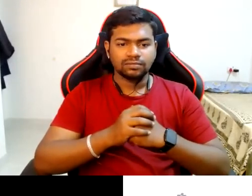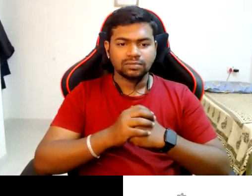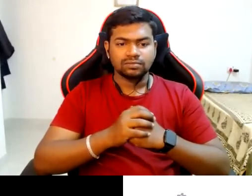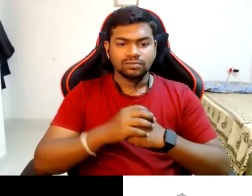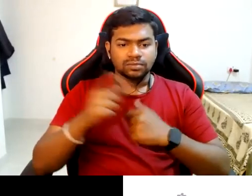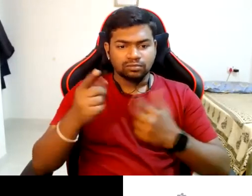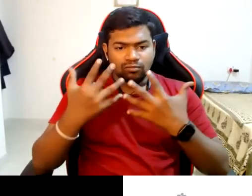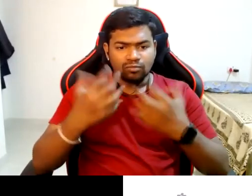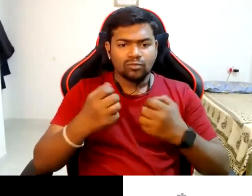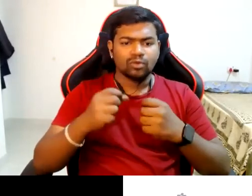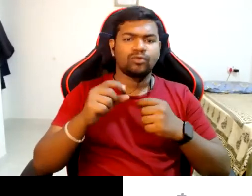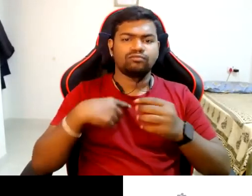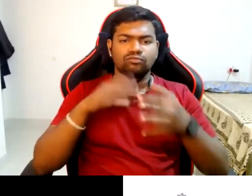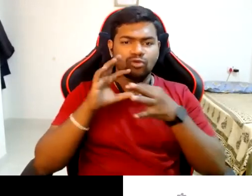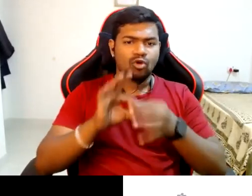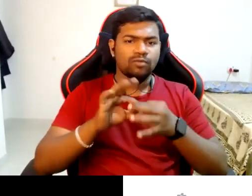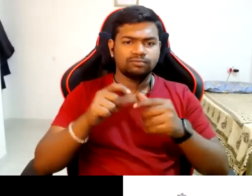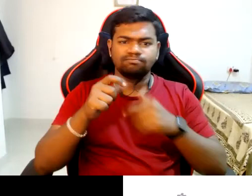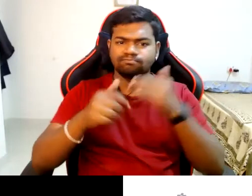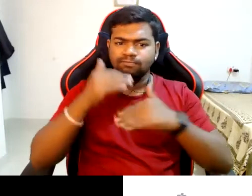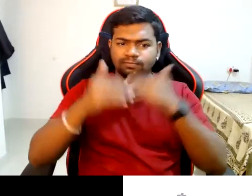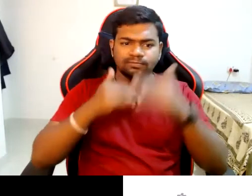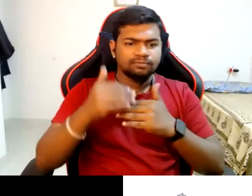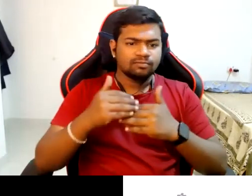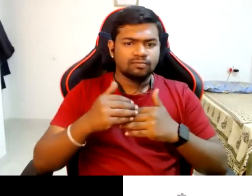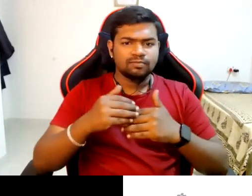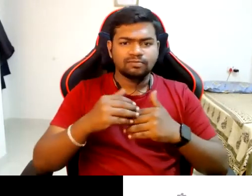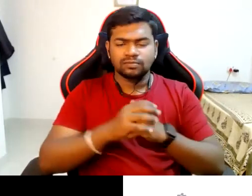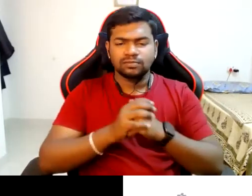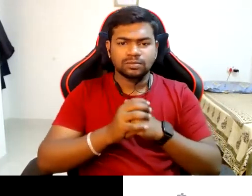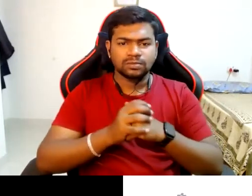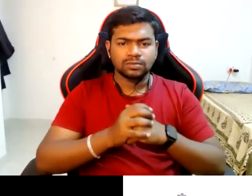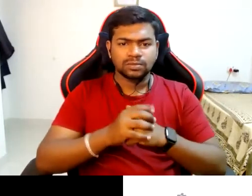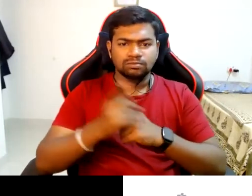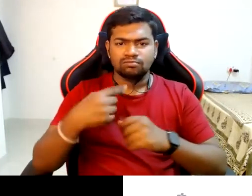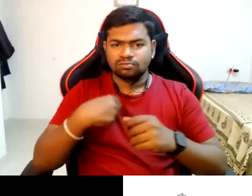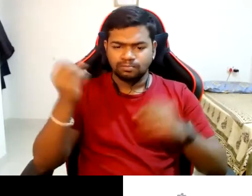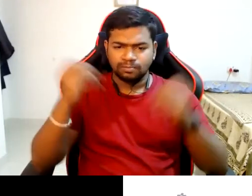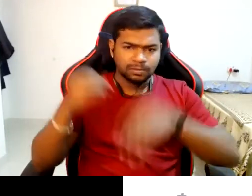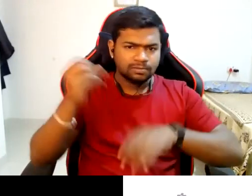So after teaching physics for 2 years, I packed my bag and from the Arabian Sea I